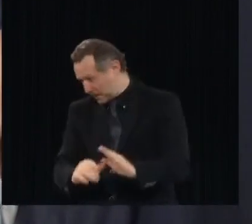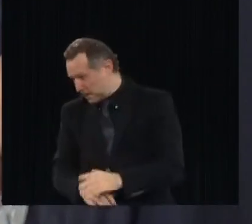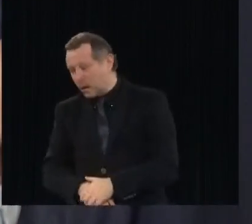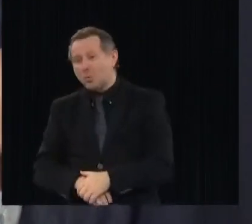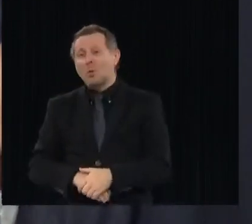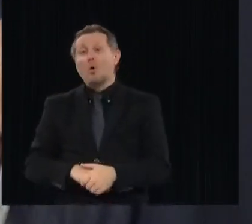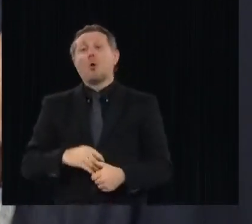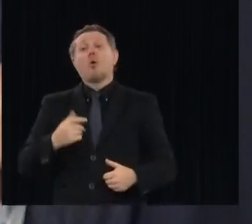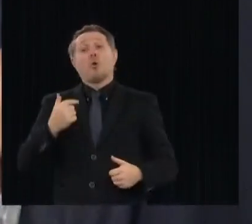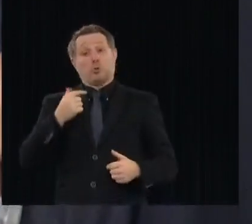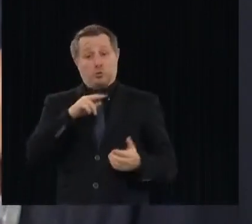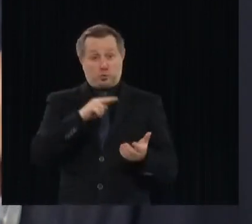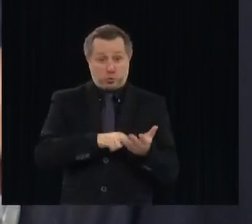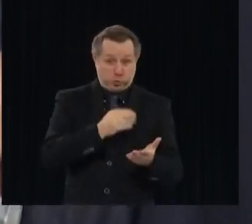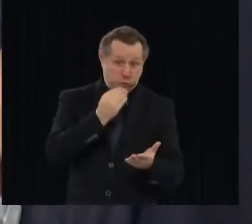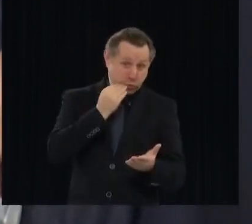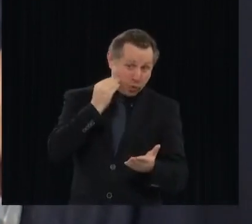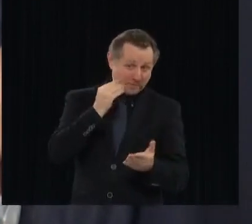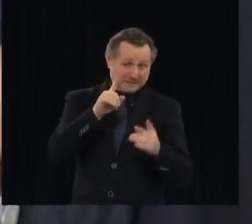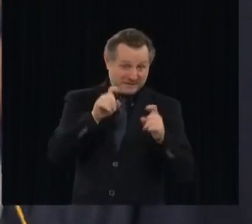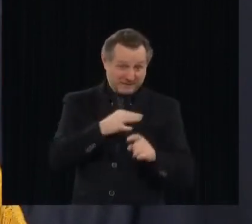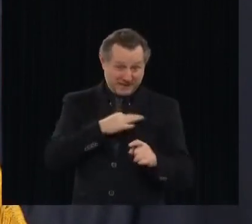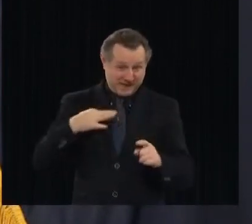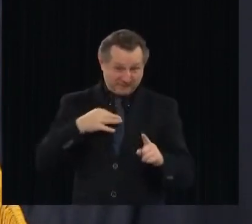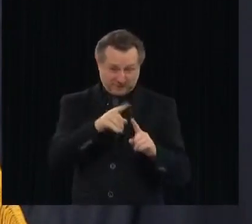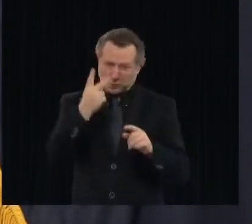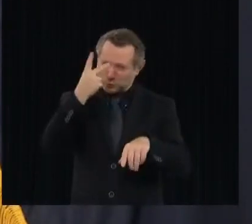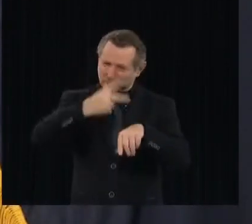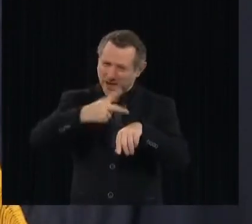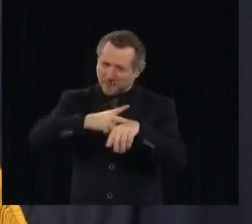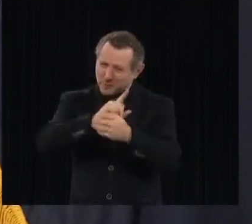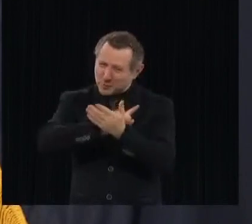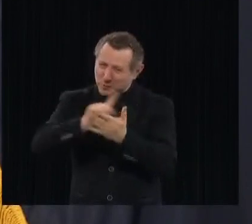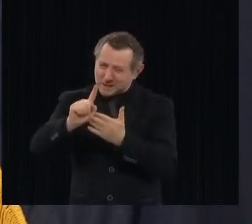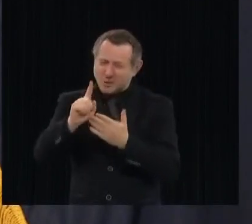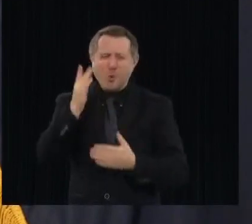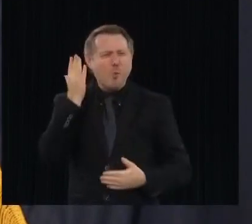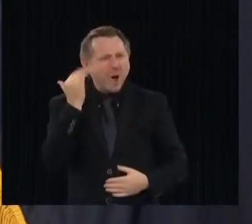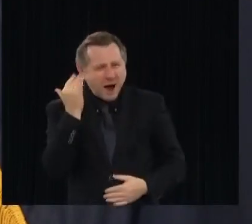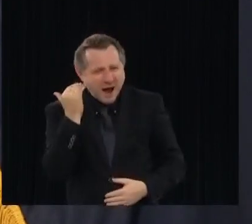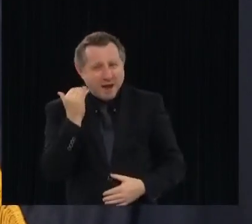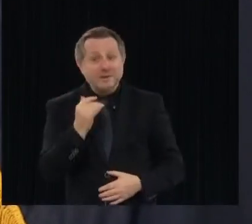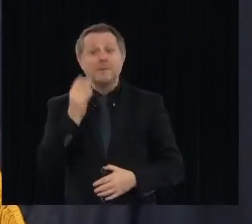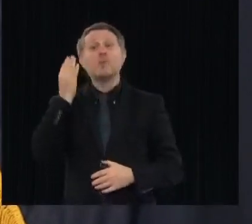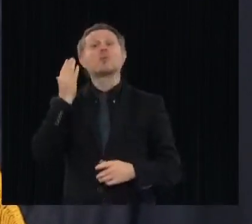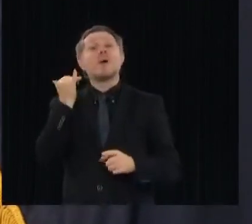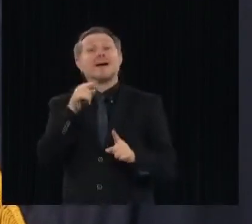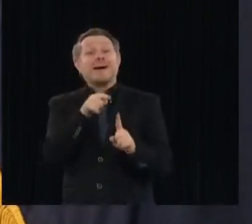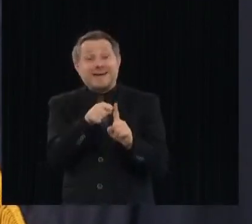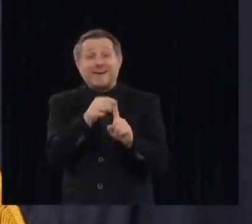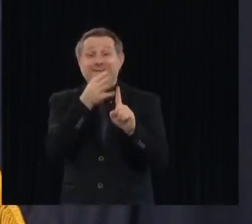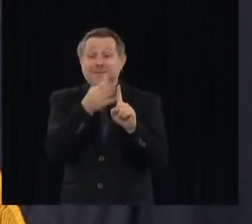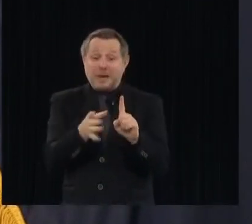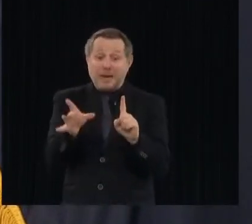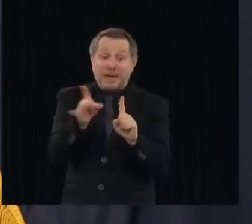YOU. BUT HOW IF YOU HAD A SERIOUS --